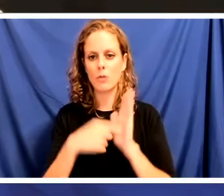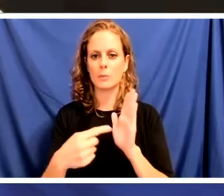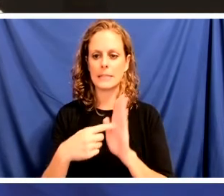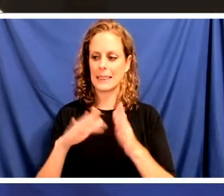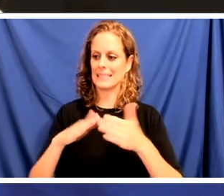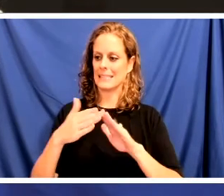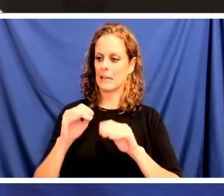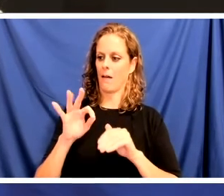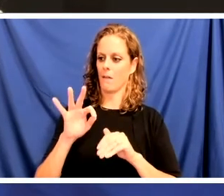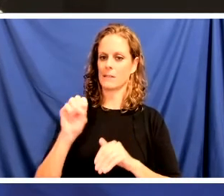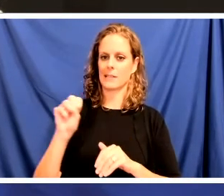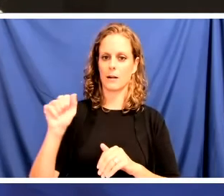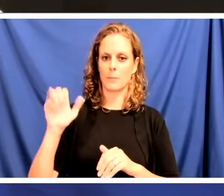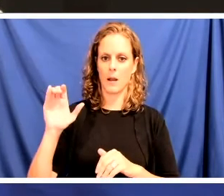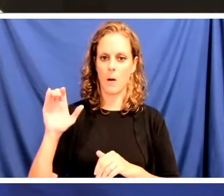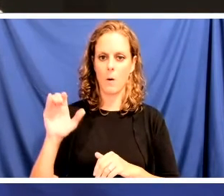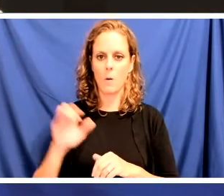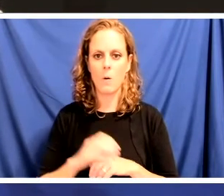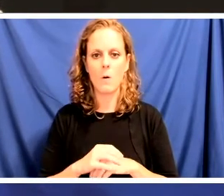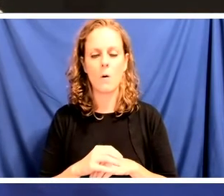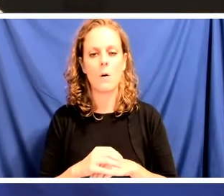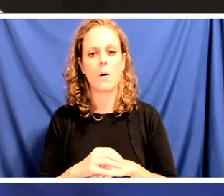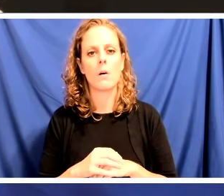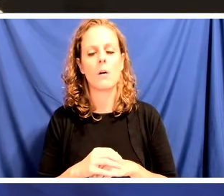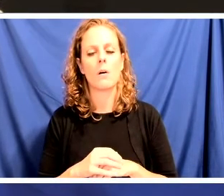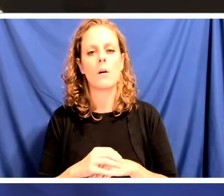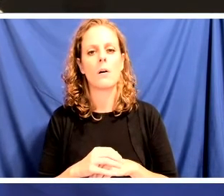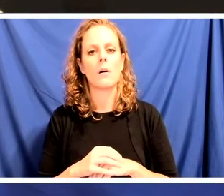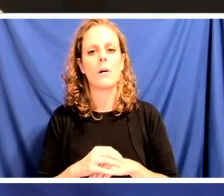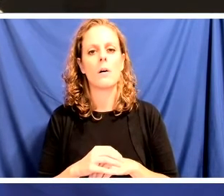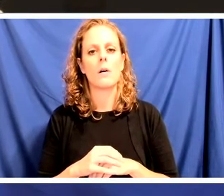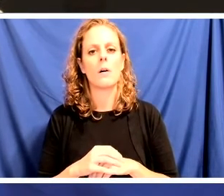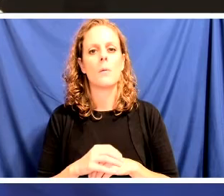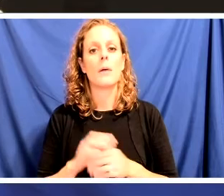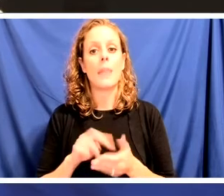SacGov: That means that the the the people that we represent.